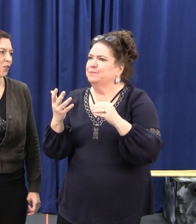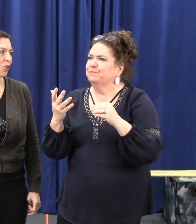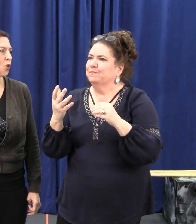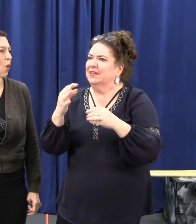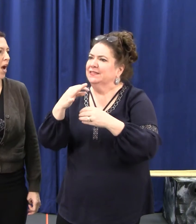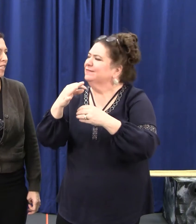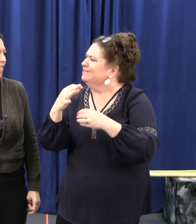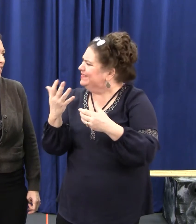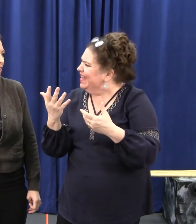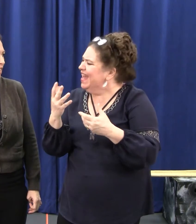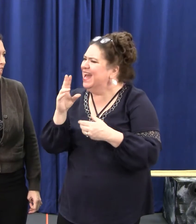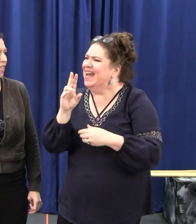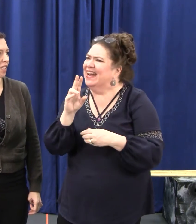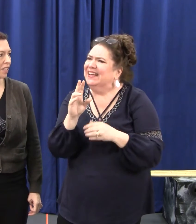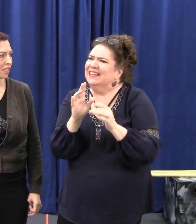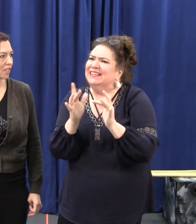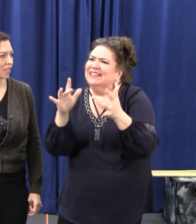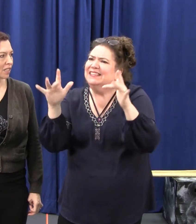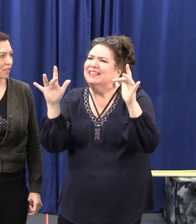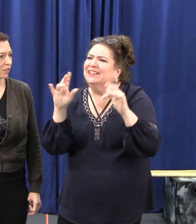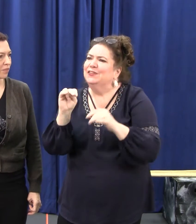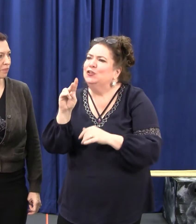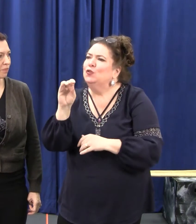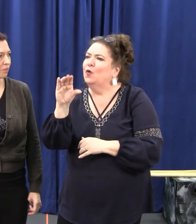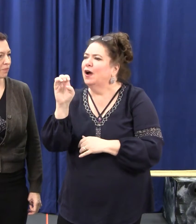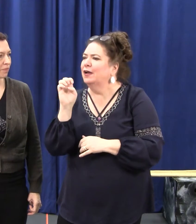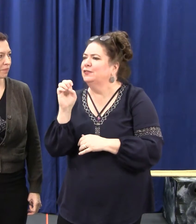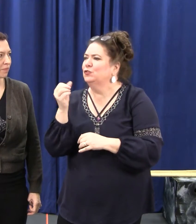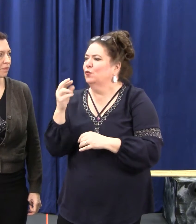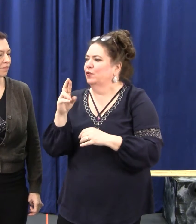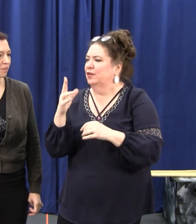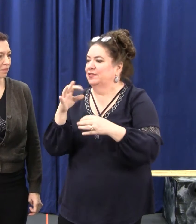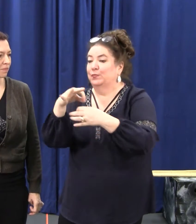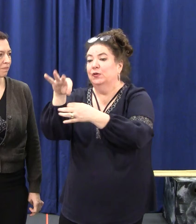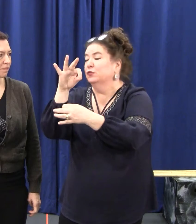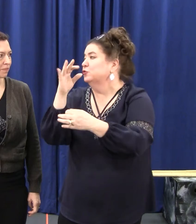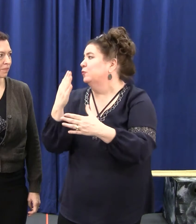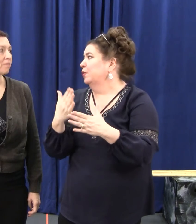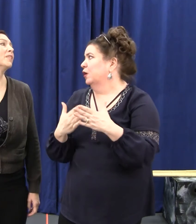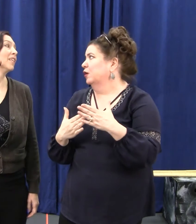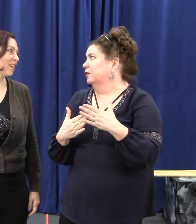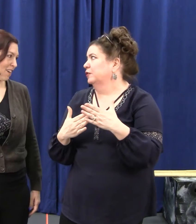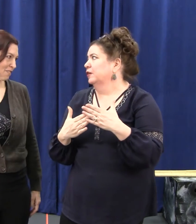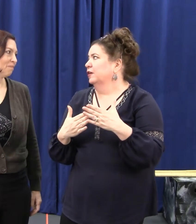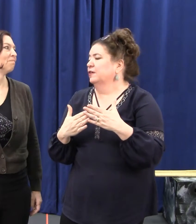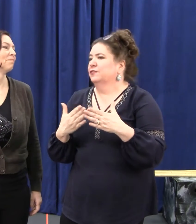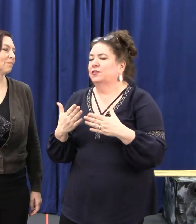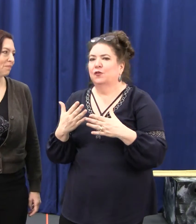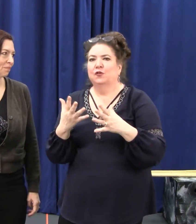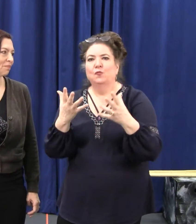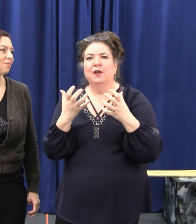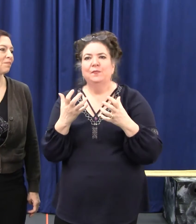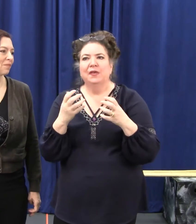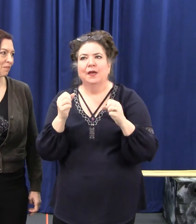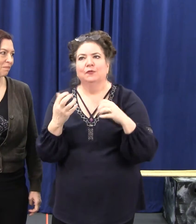oh nuanced? (Luane) Yeah! the the nuanced, or the spiritual part. You want to be able